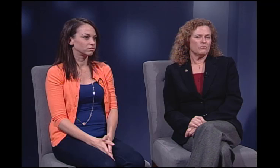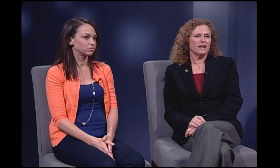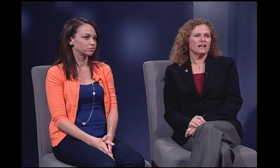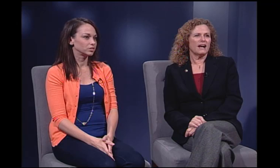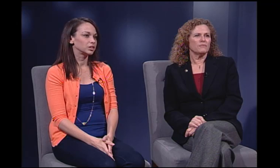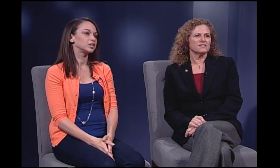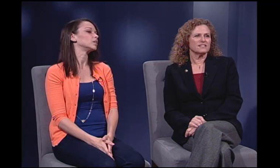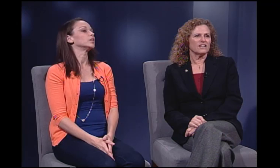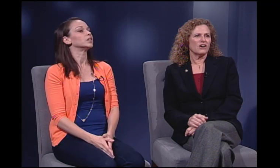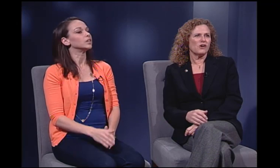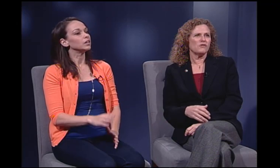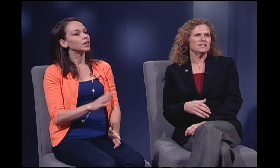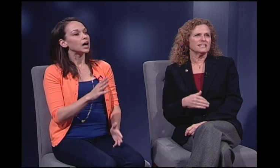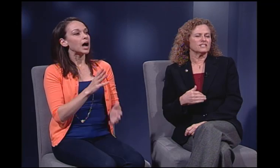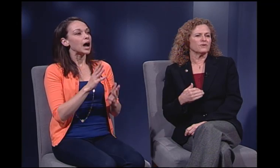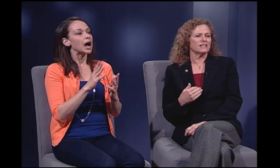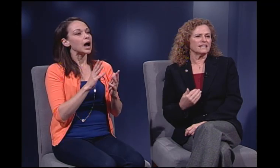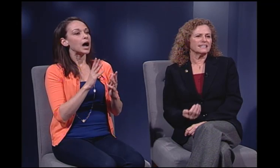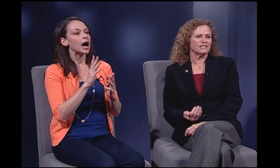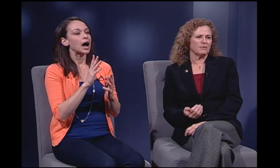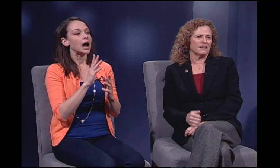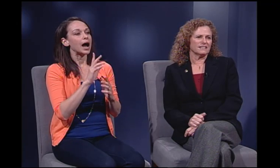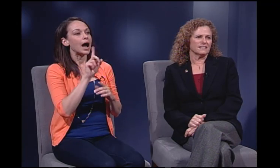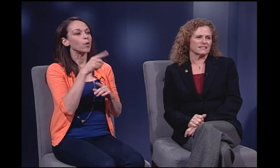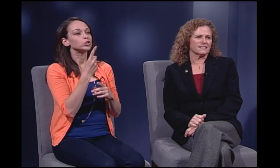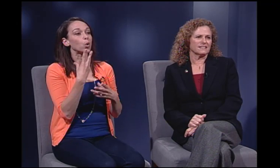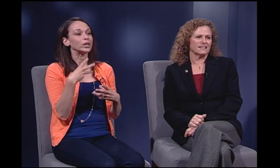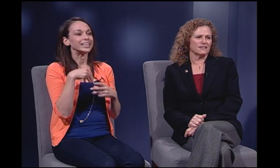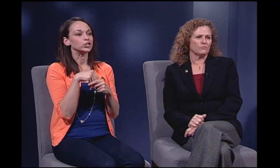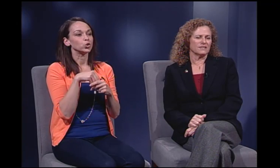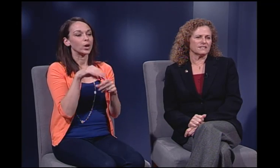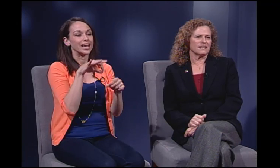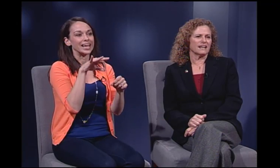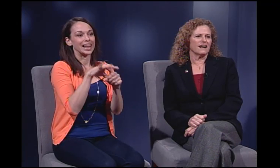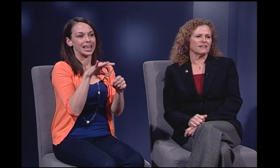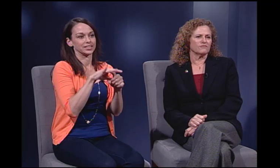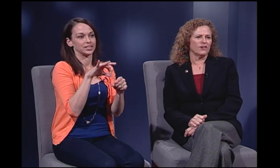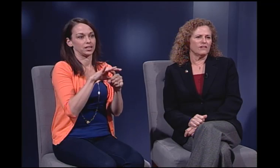Well, I was only into elected politics once I got involved